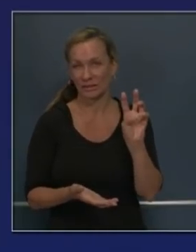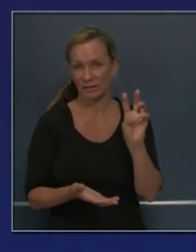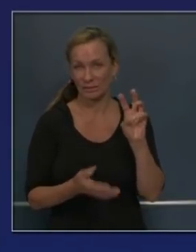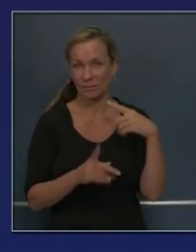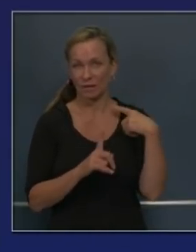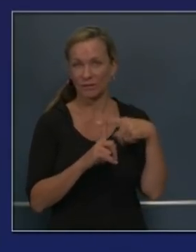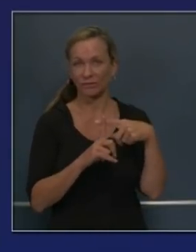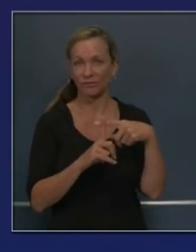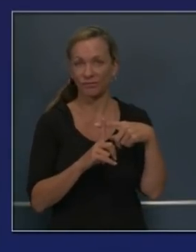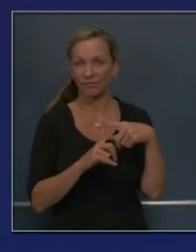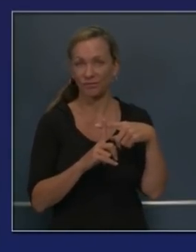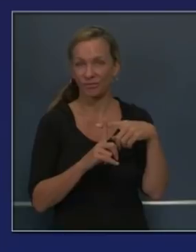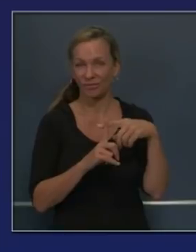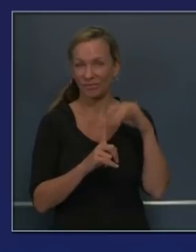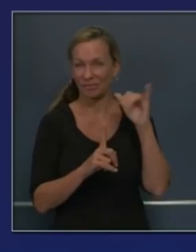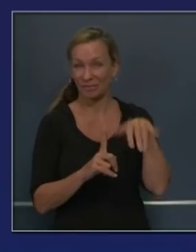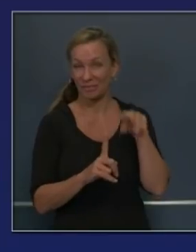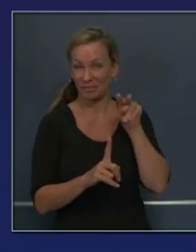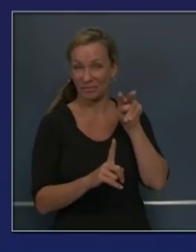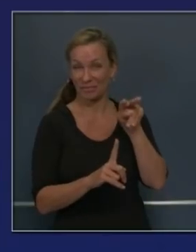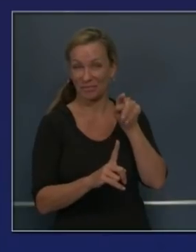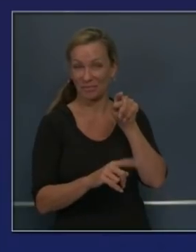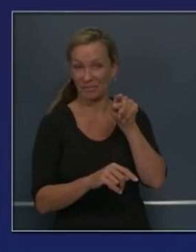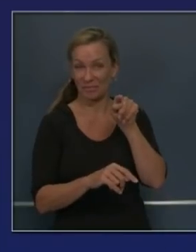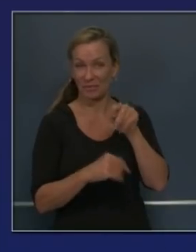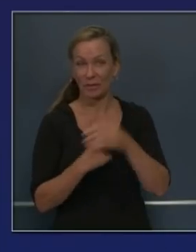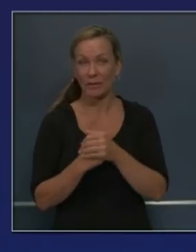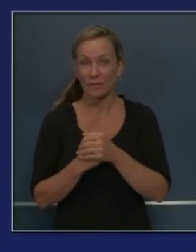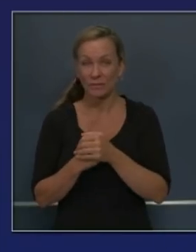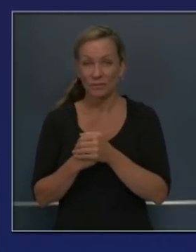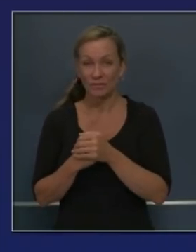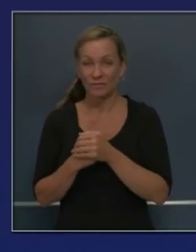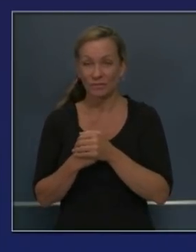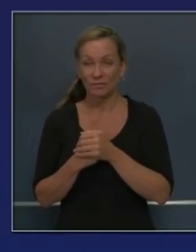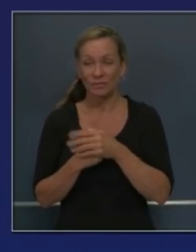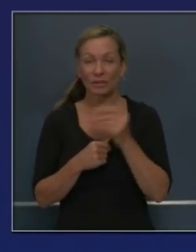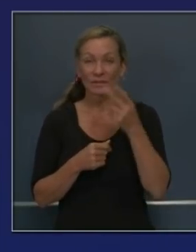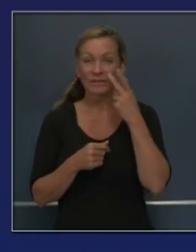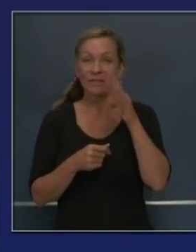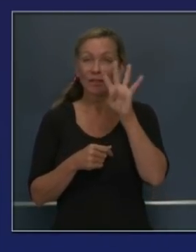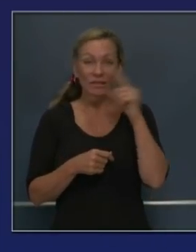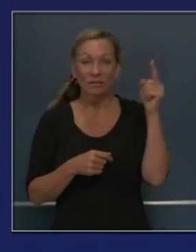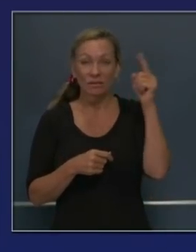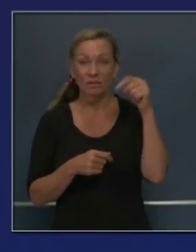YESTERDAY WE REPORTED THE AUGUST 24 NUMBER, SOME 4946 INDIVIDUALS, LET ME HIGHLIGHT